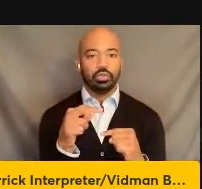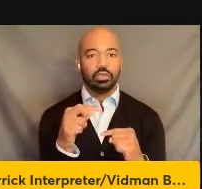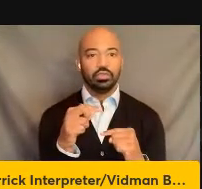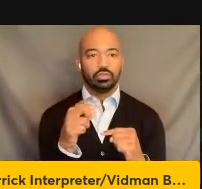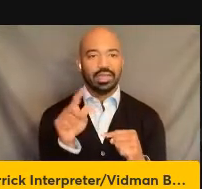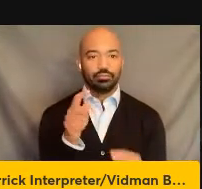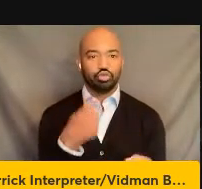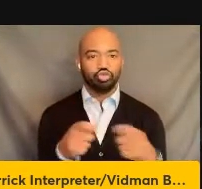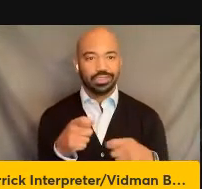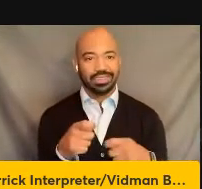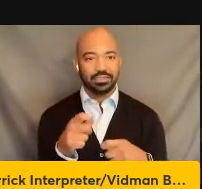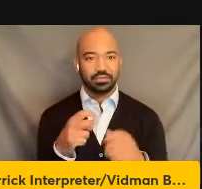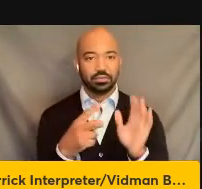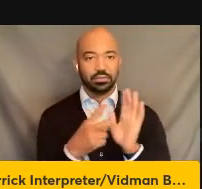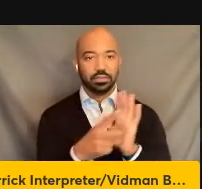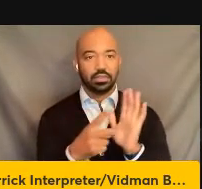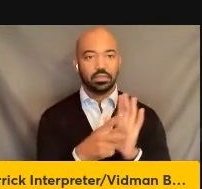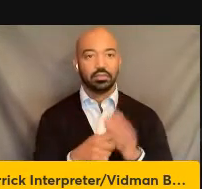Les, swap the display.